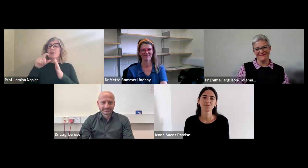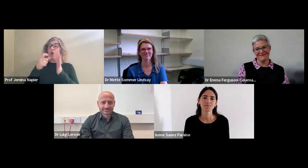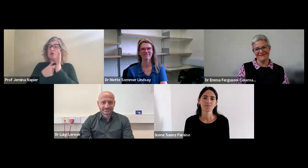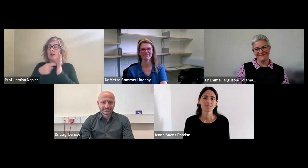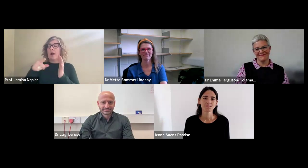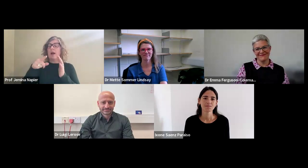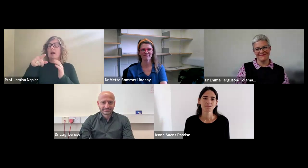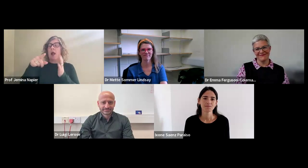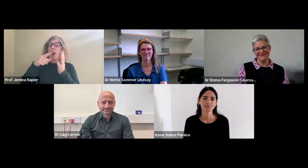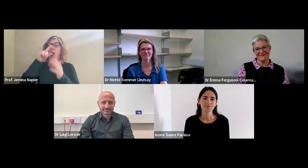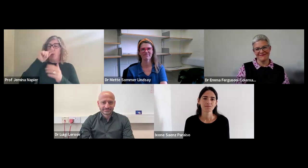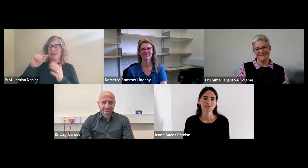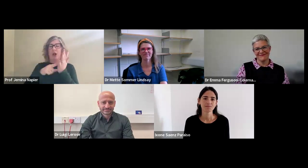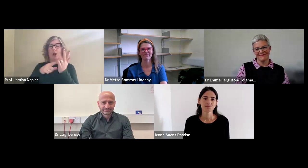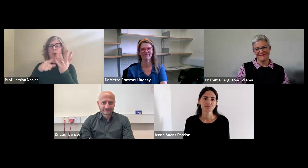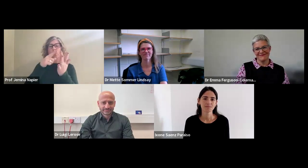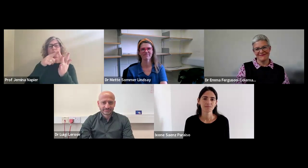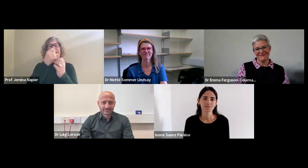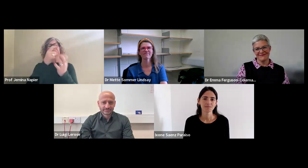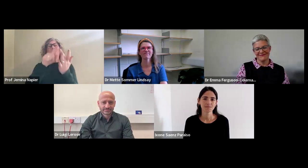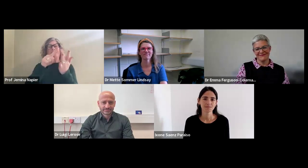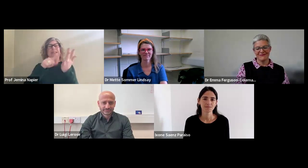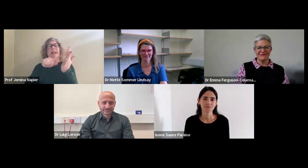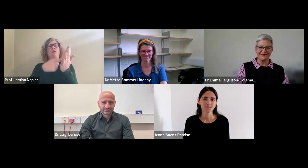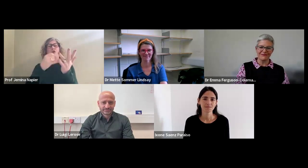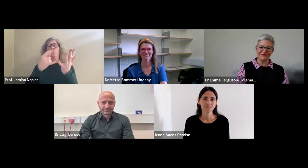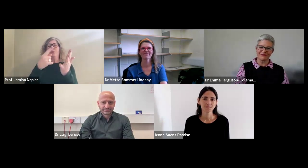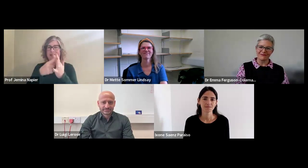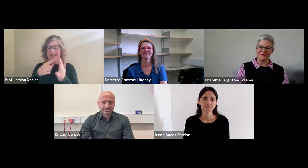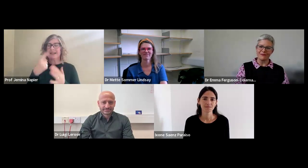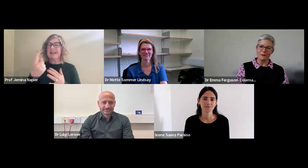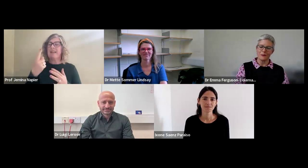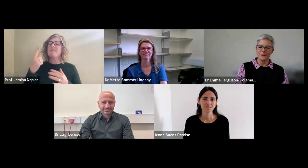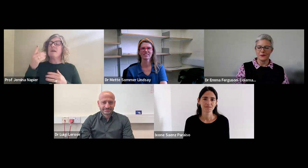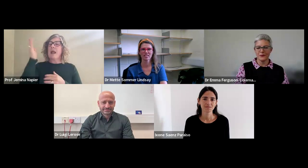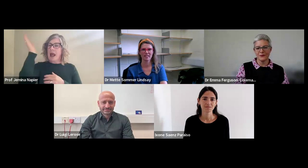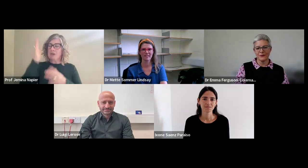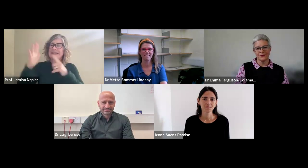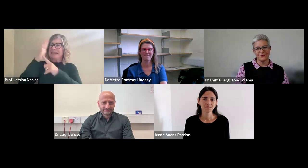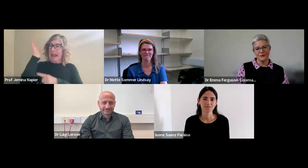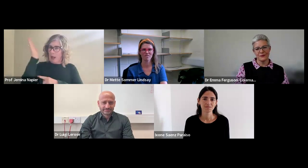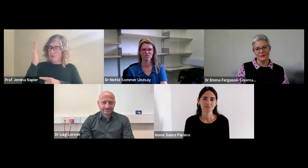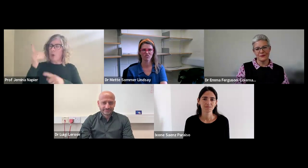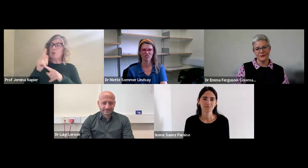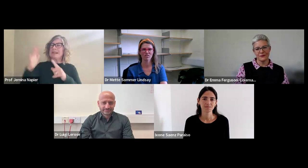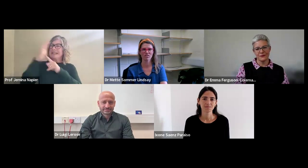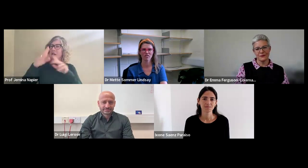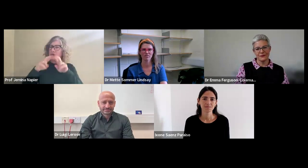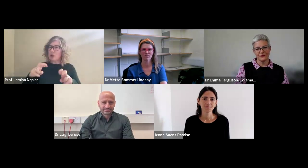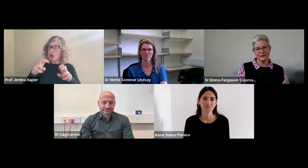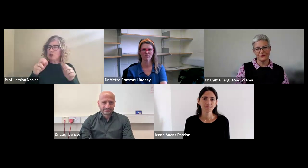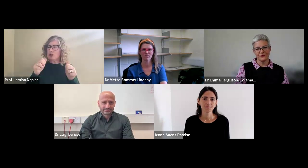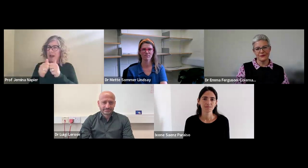Jemina: Next we have Dr Luigi Lerose. He is a senior lecturer and research fellow in